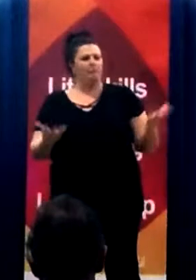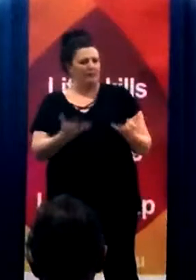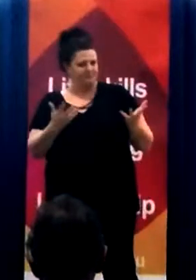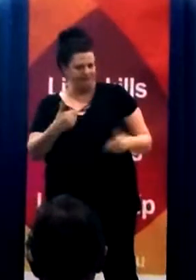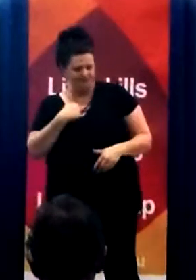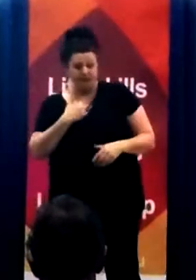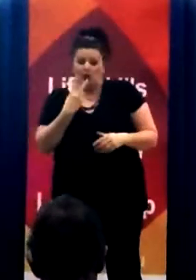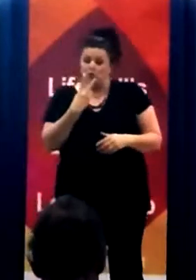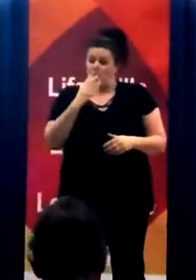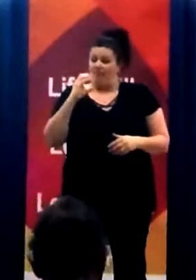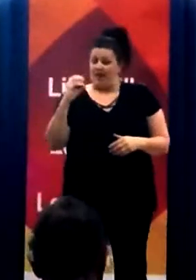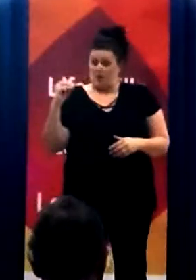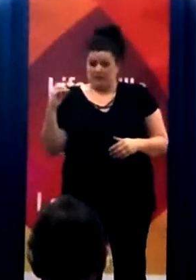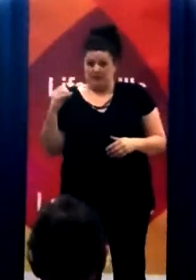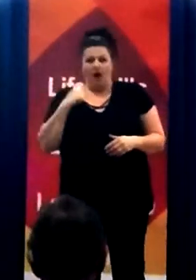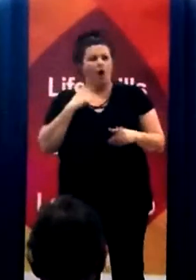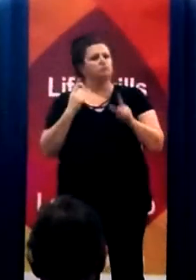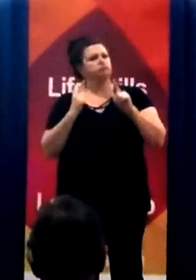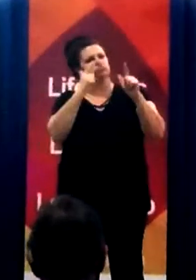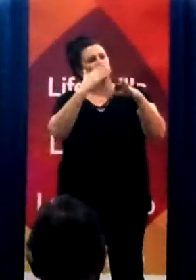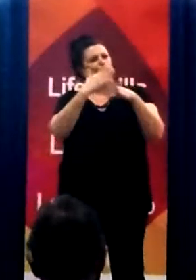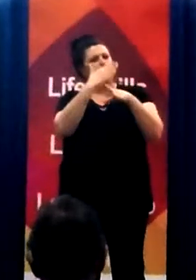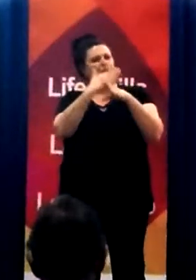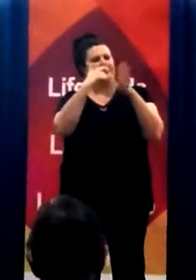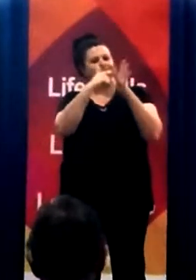In 2000, whilst I was working in the Kimberley, I got very ill.